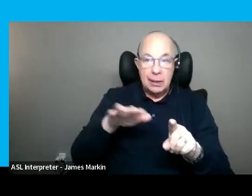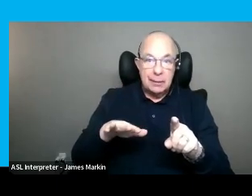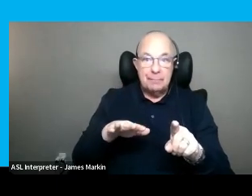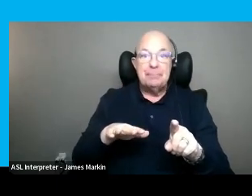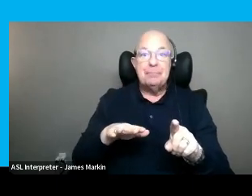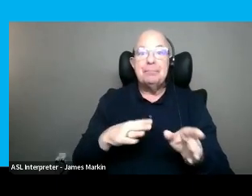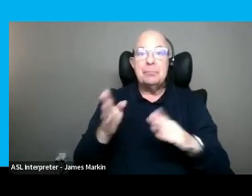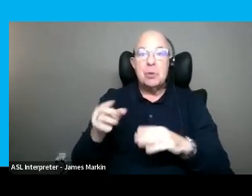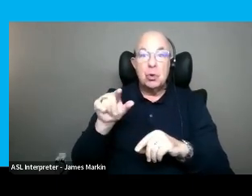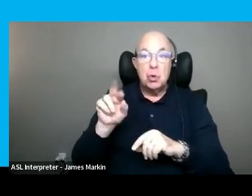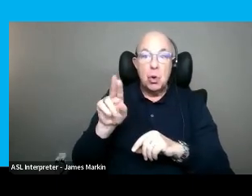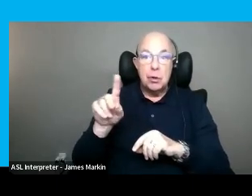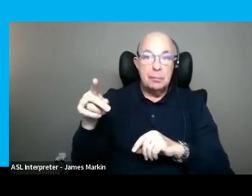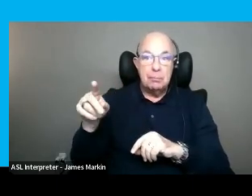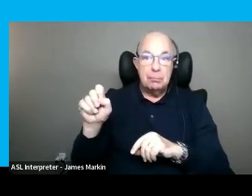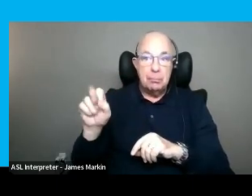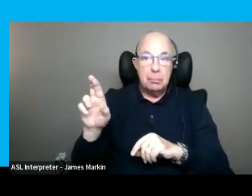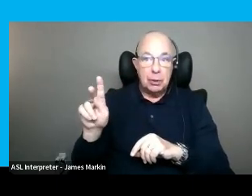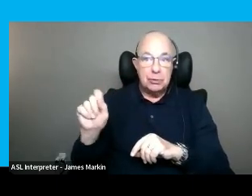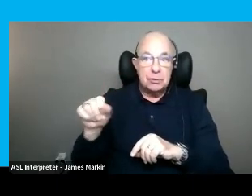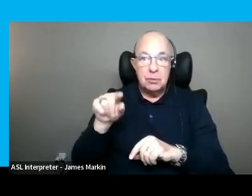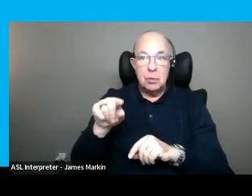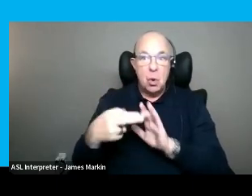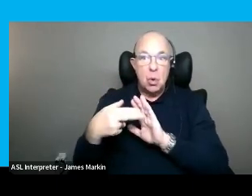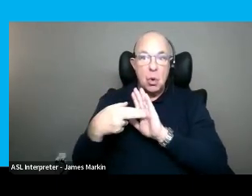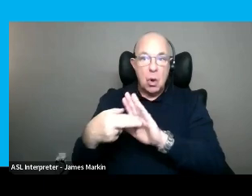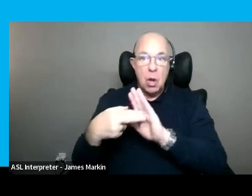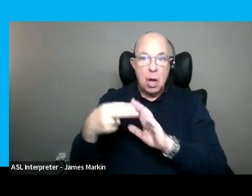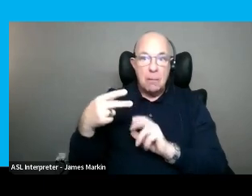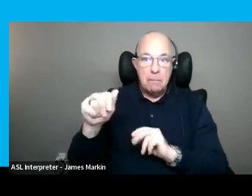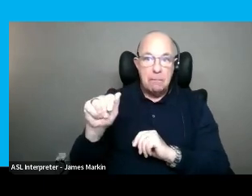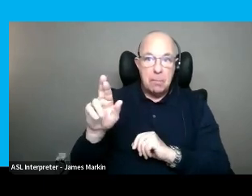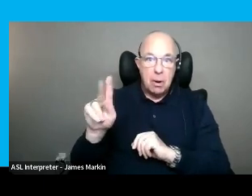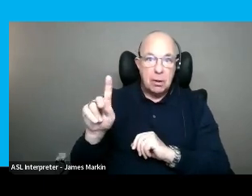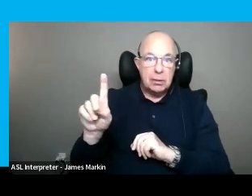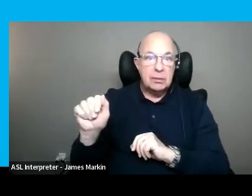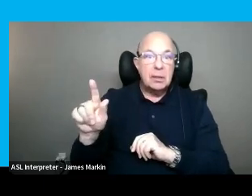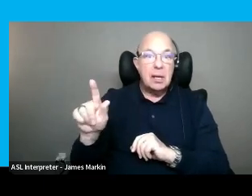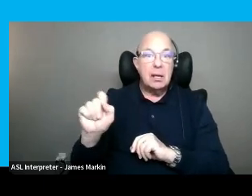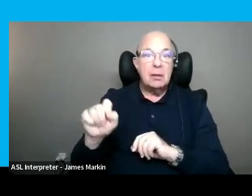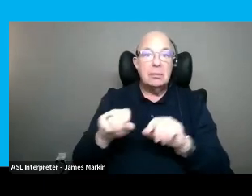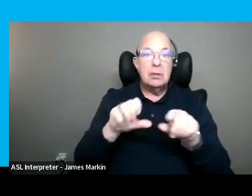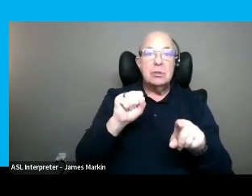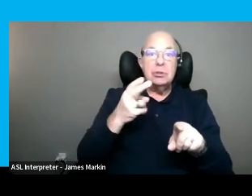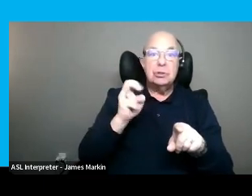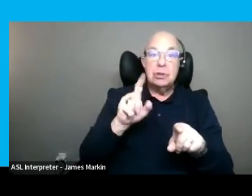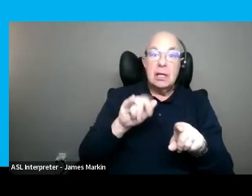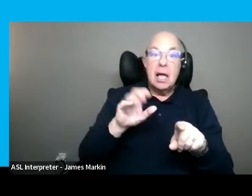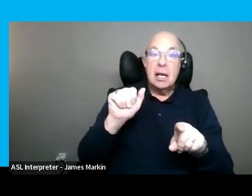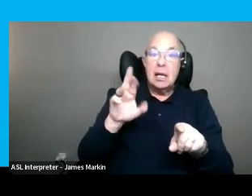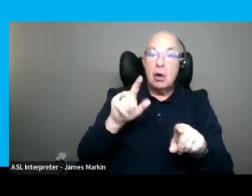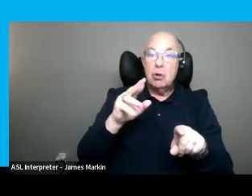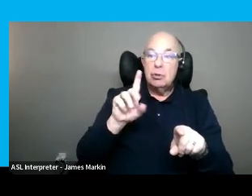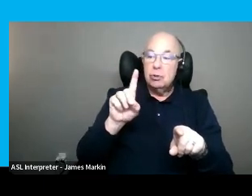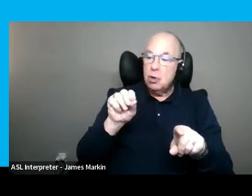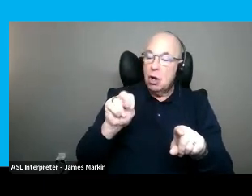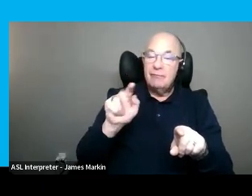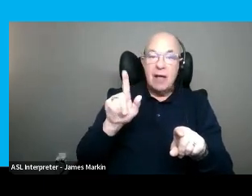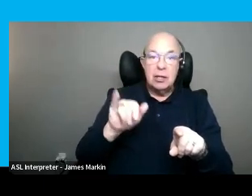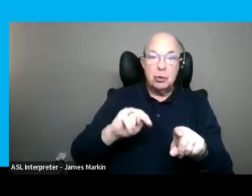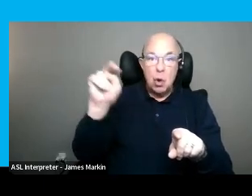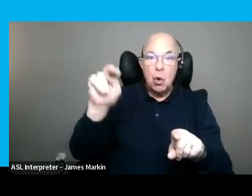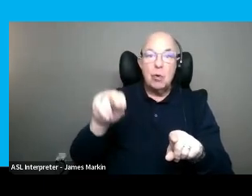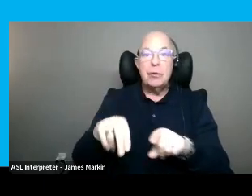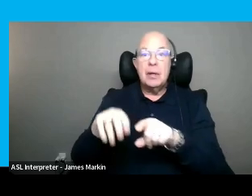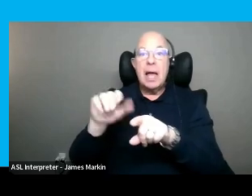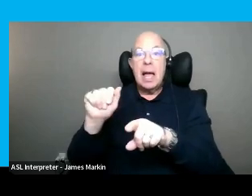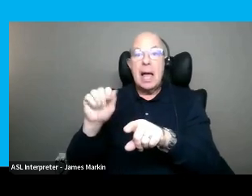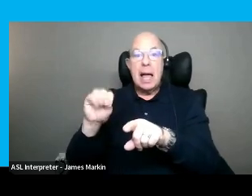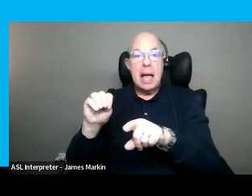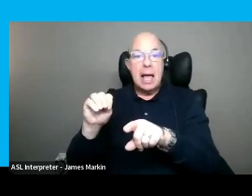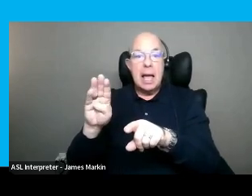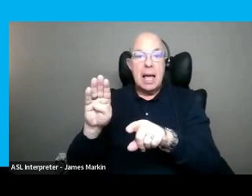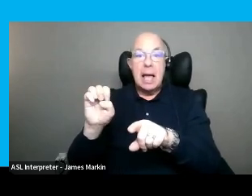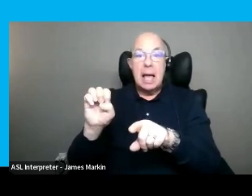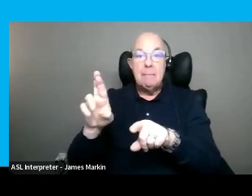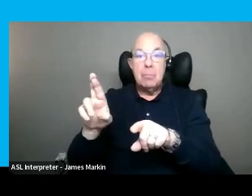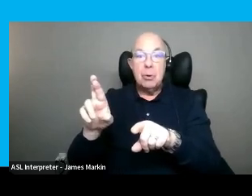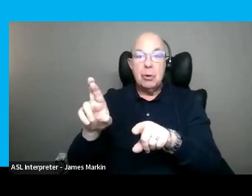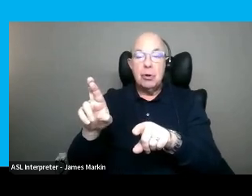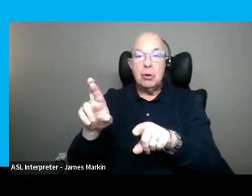Melissa Wong (she/her), SPT: Gord Perks represents Parkdale, Shirley Carrolls, from Dawn Valley North, Jamal Myers, is in the Scarborough, the North Scarborough and Scarborough Asian Court area.